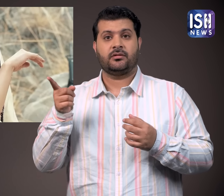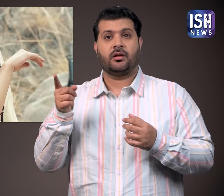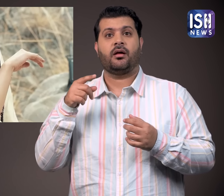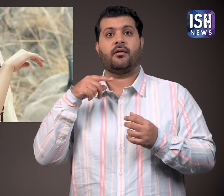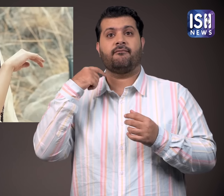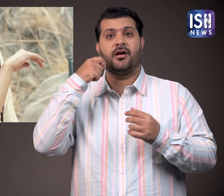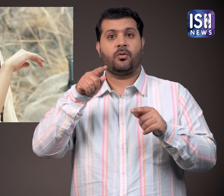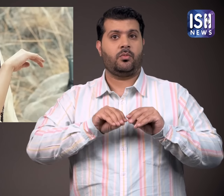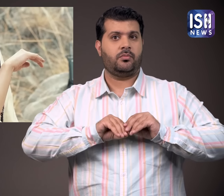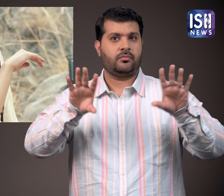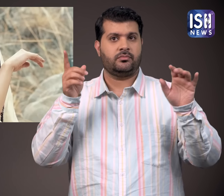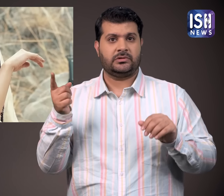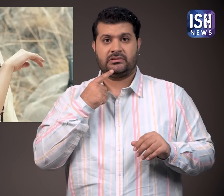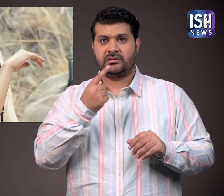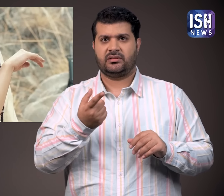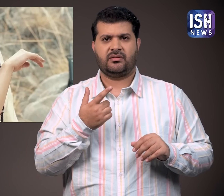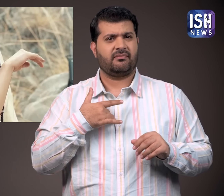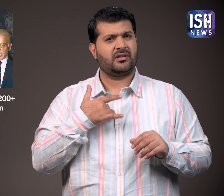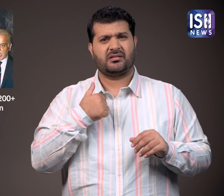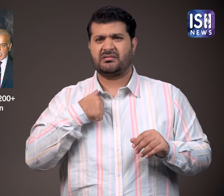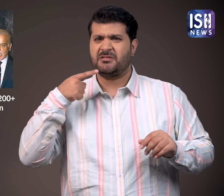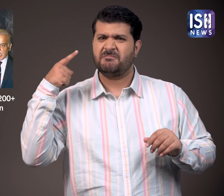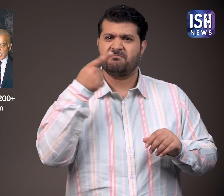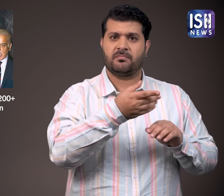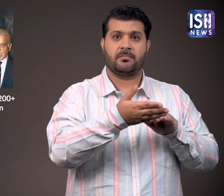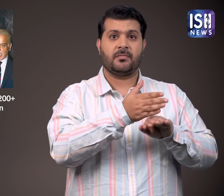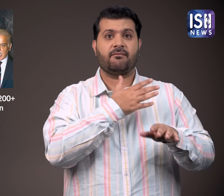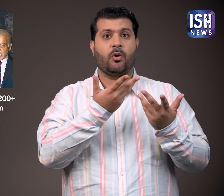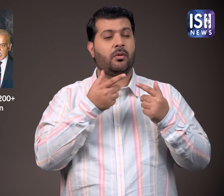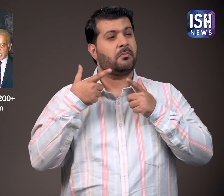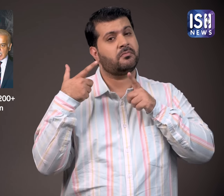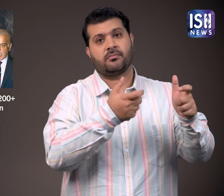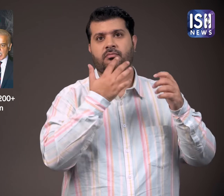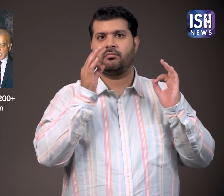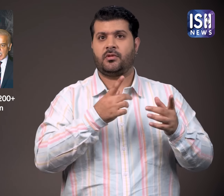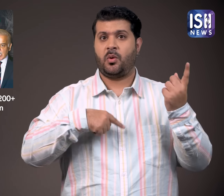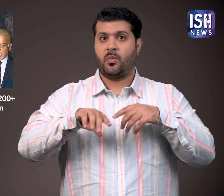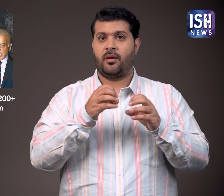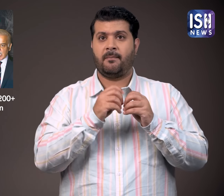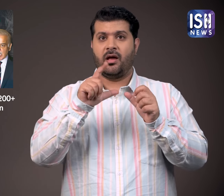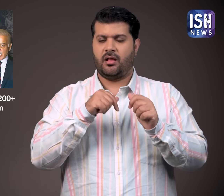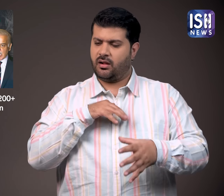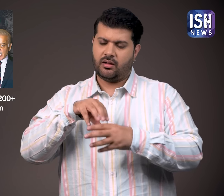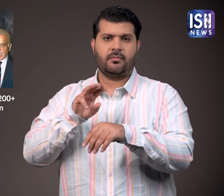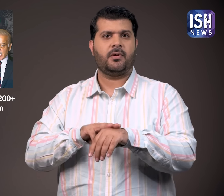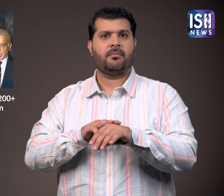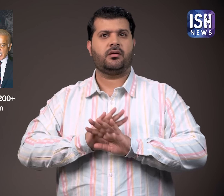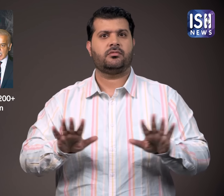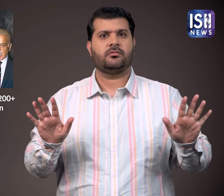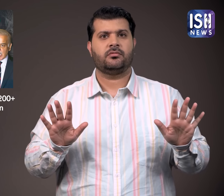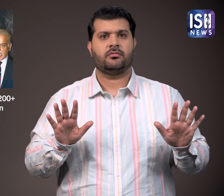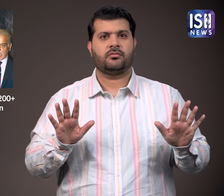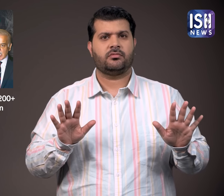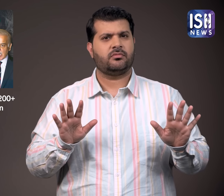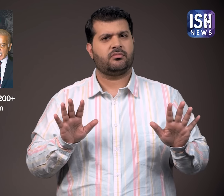whose video appeared online before the attack where she is seen claiming herself as the member of BLA.